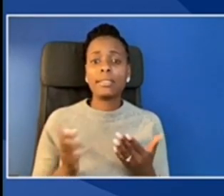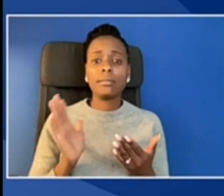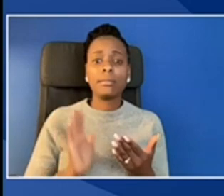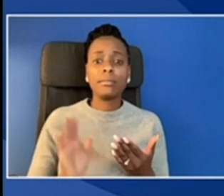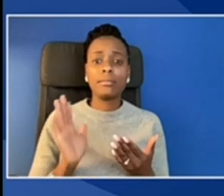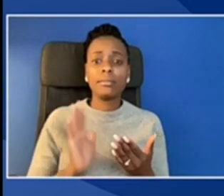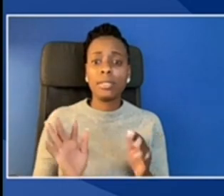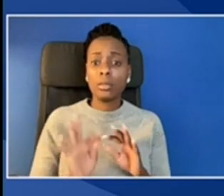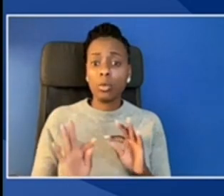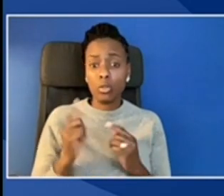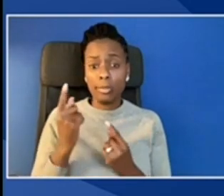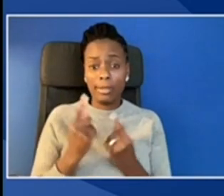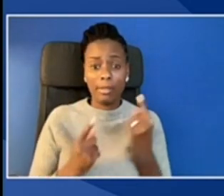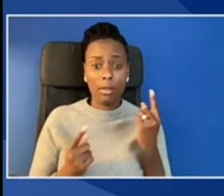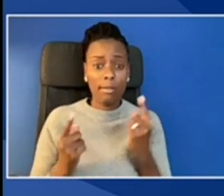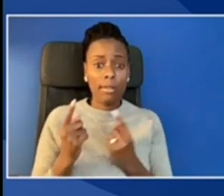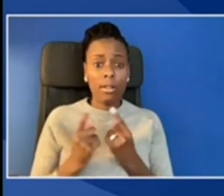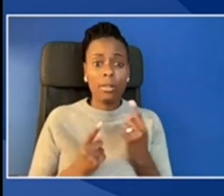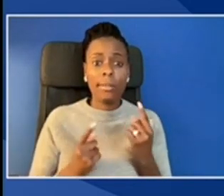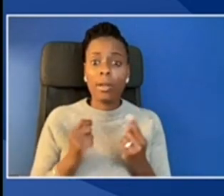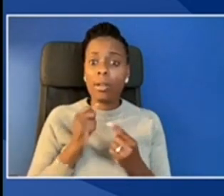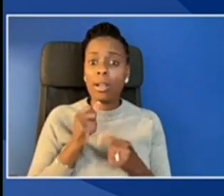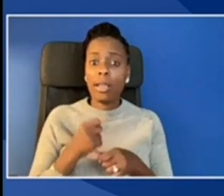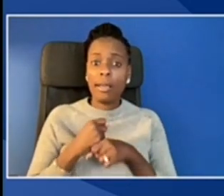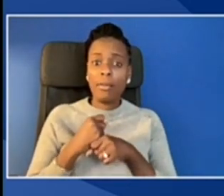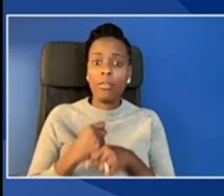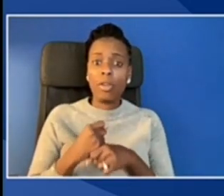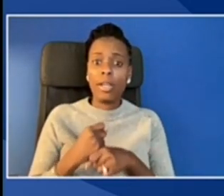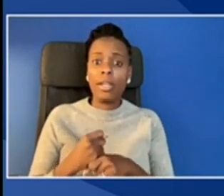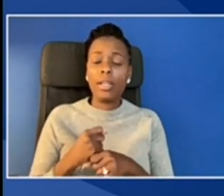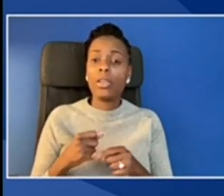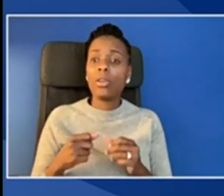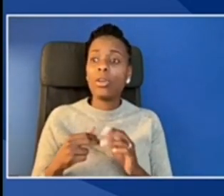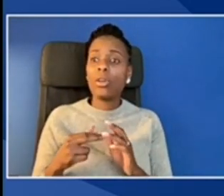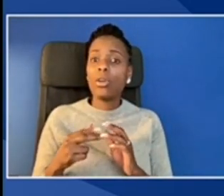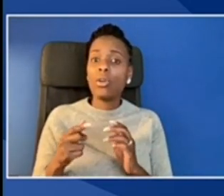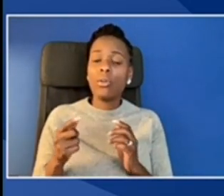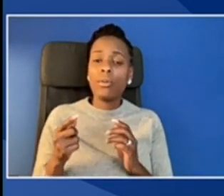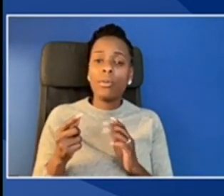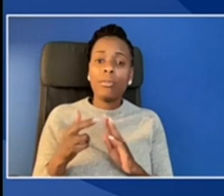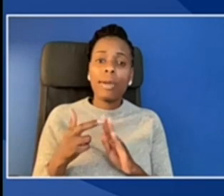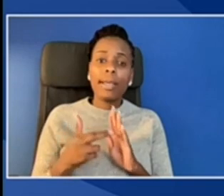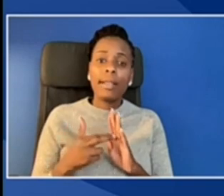about not creating regulation that is overly complicated, that is virtually